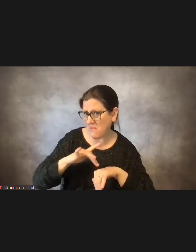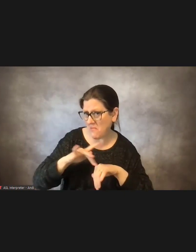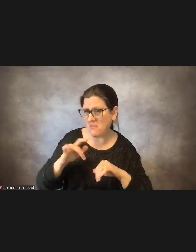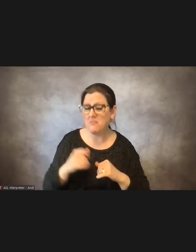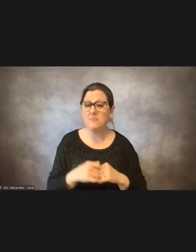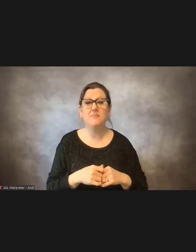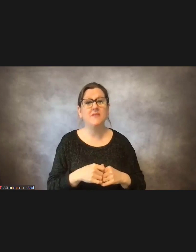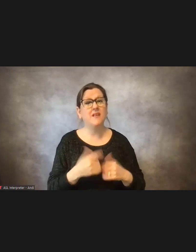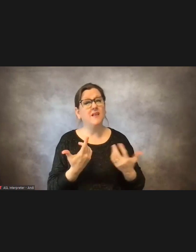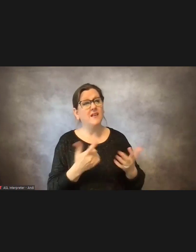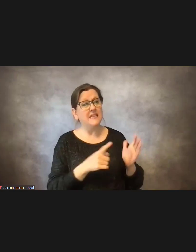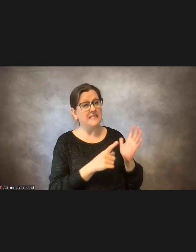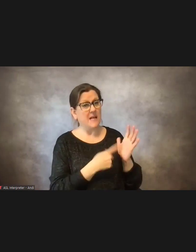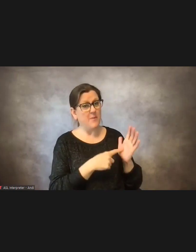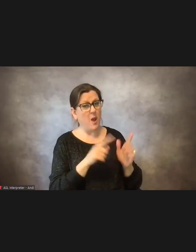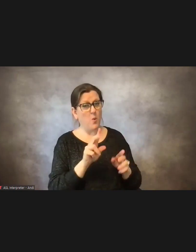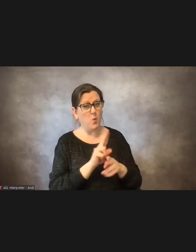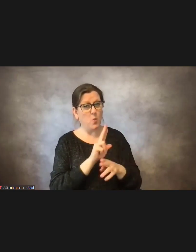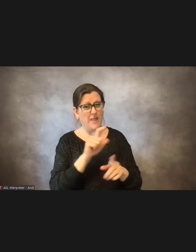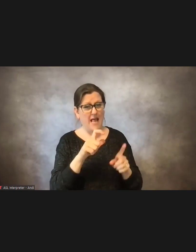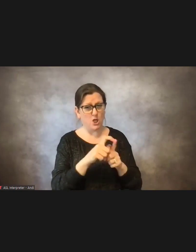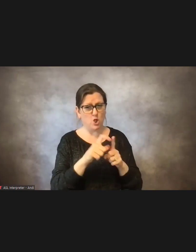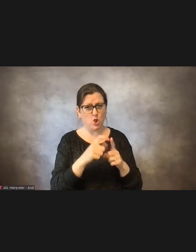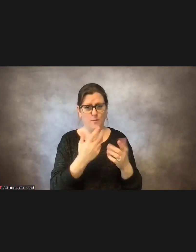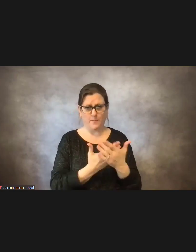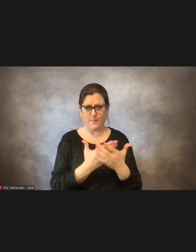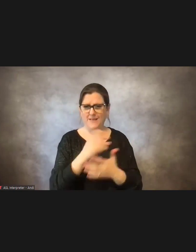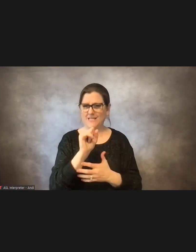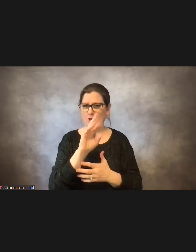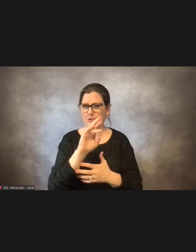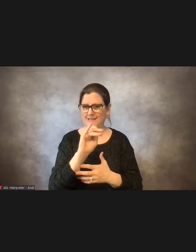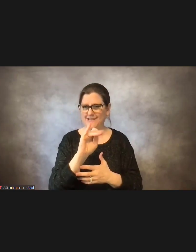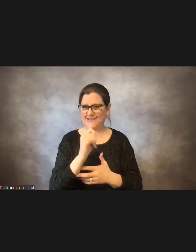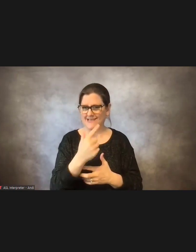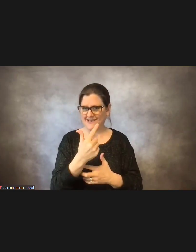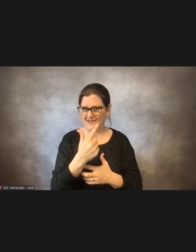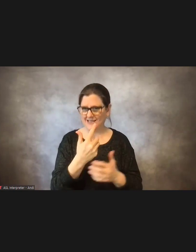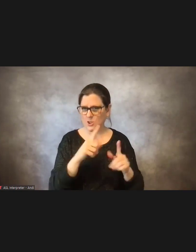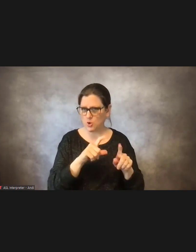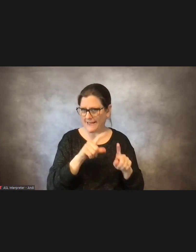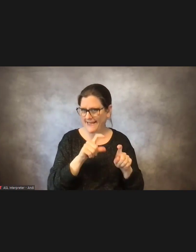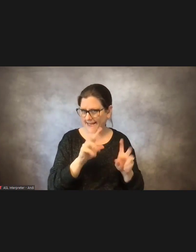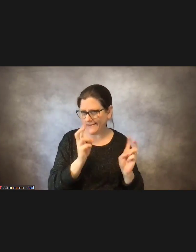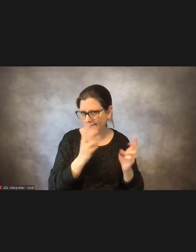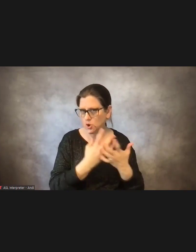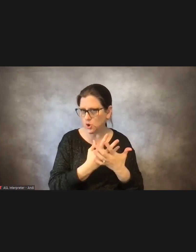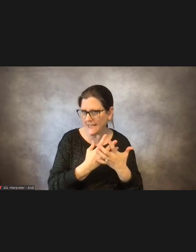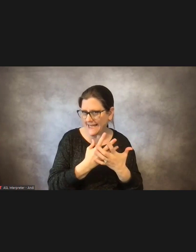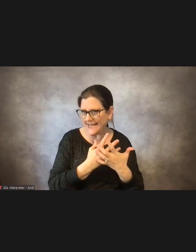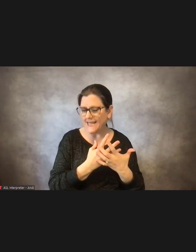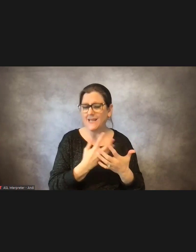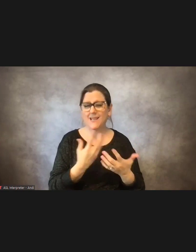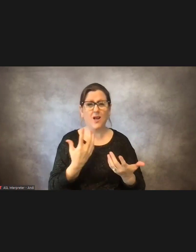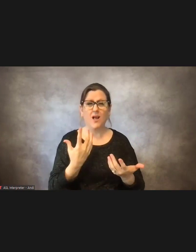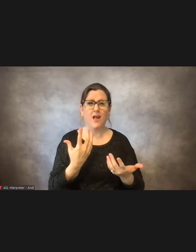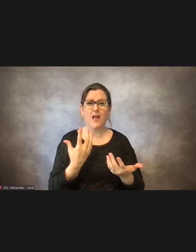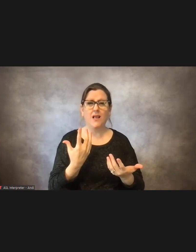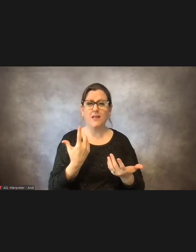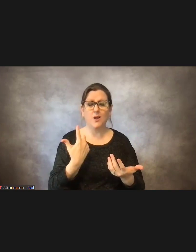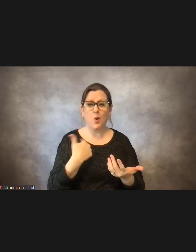this.>>: You know, sometimes, we use the term screening and we neglect to make sure that everyone really understands what we really